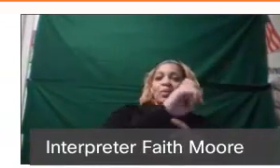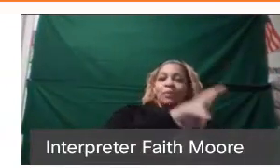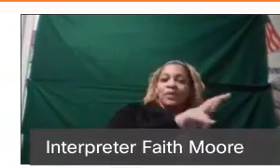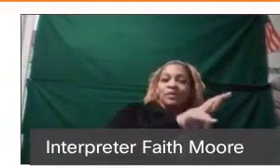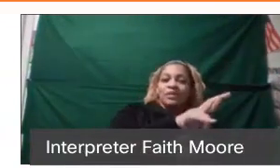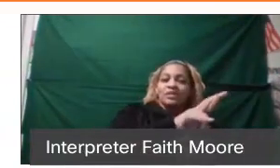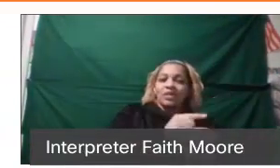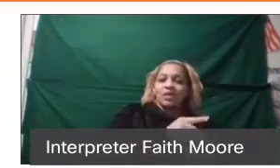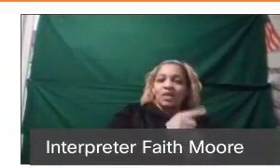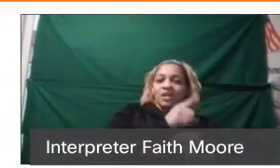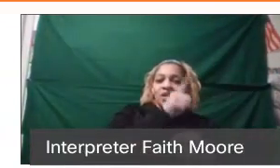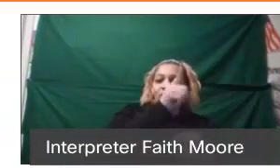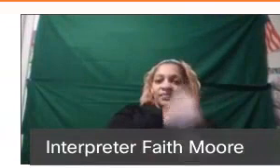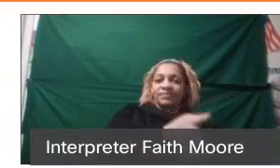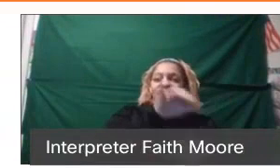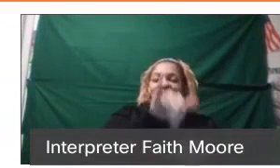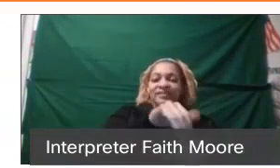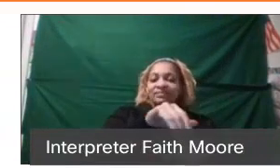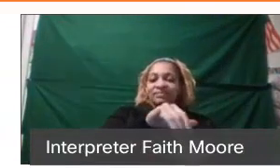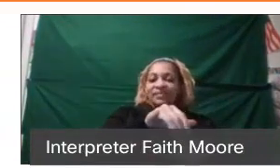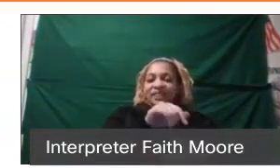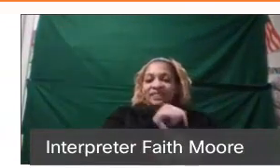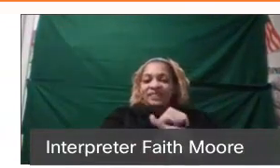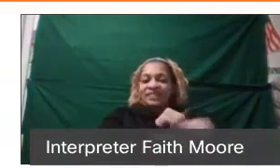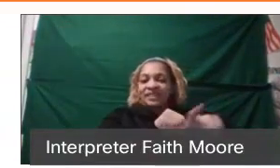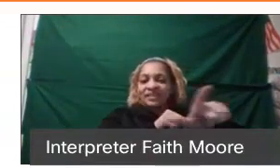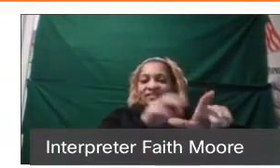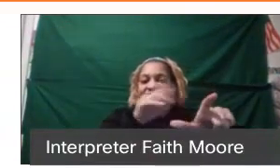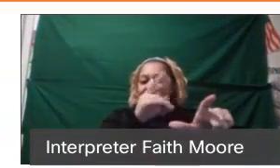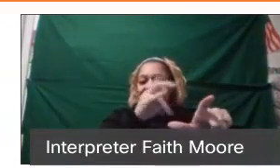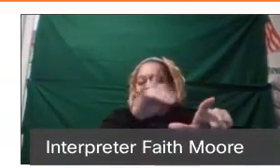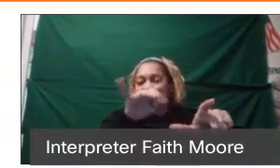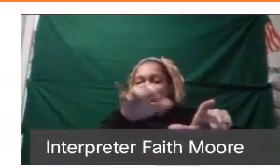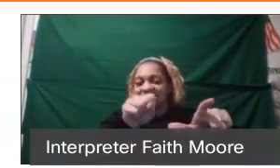So you estimate that left to. Chances so that's why we can.